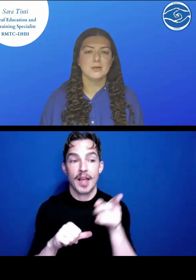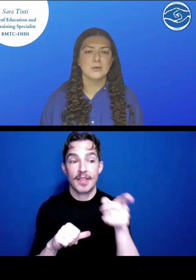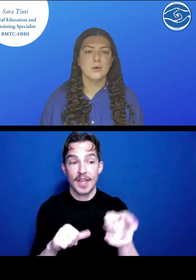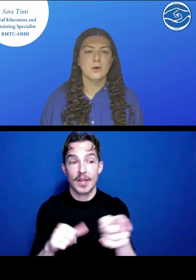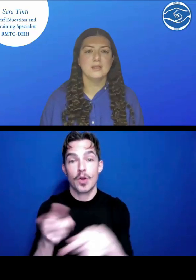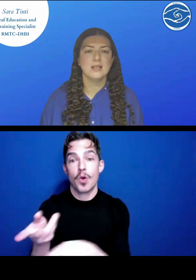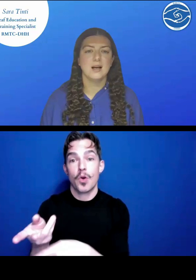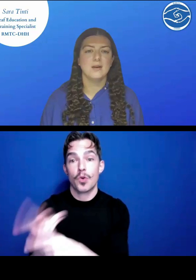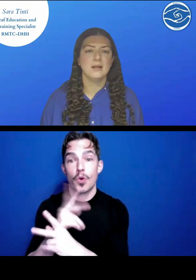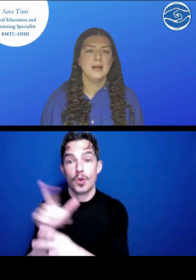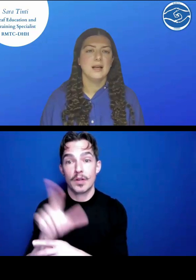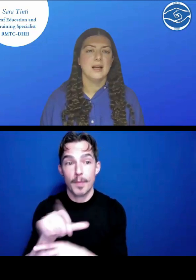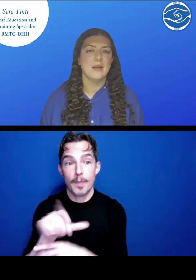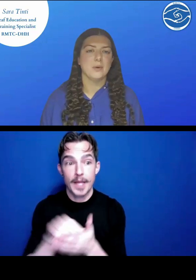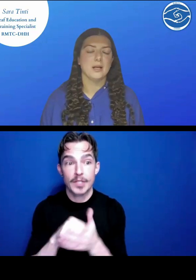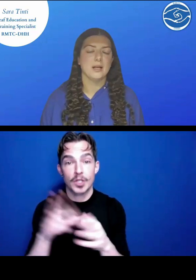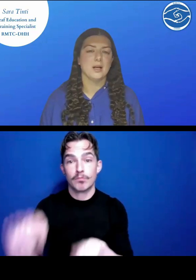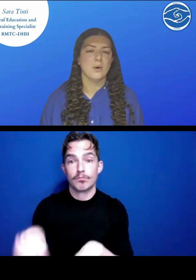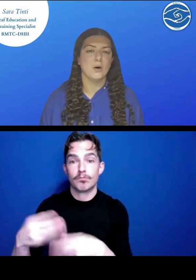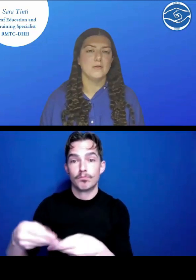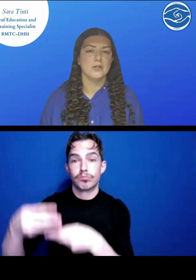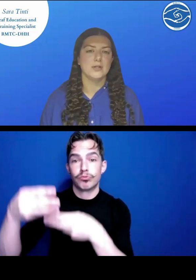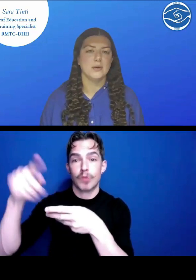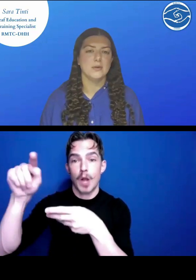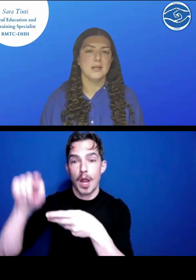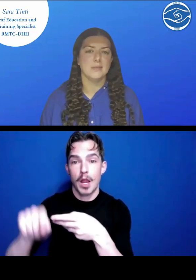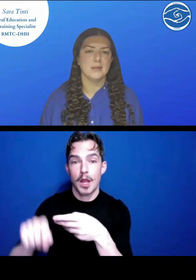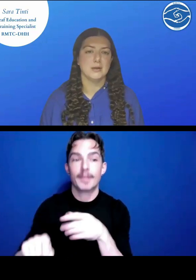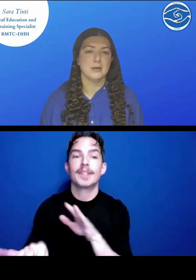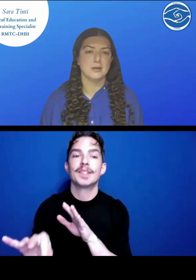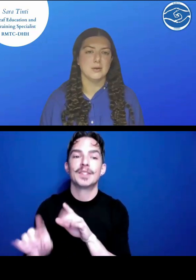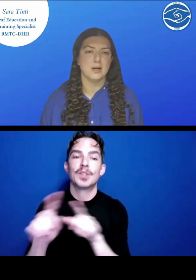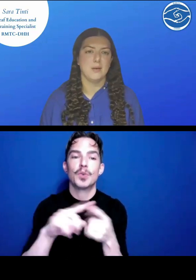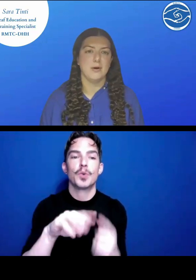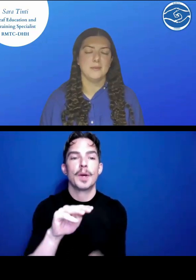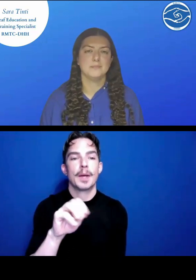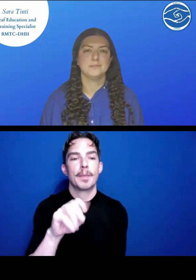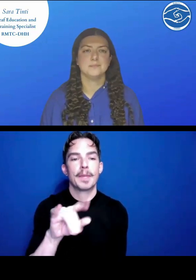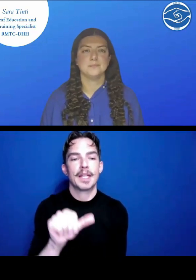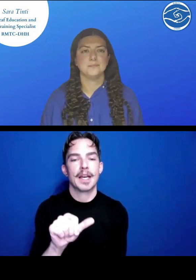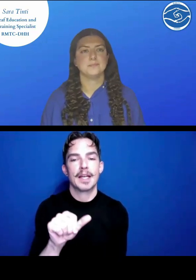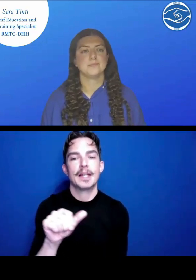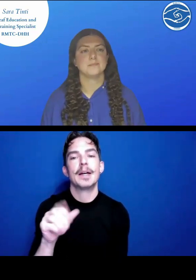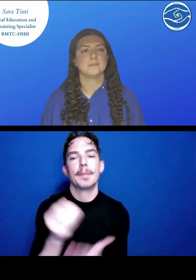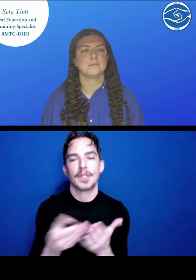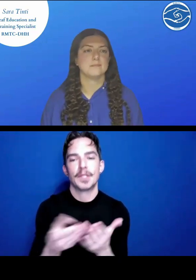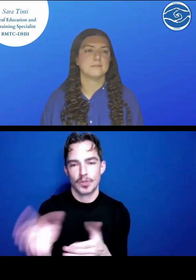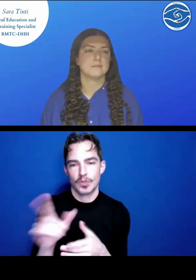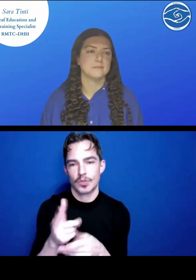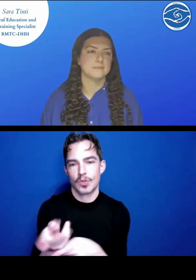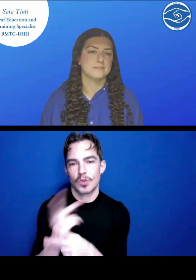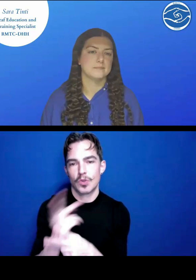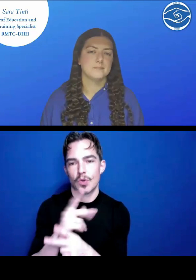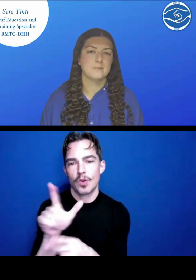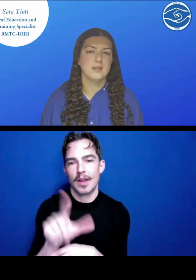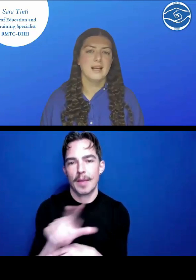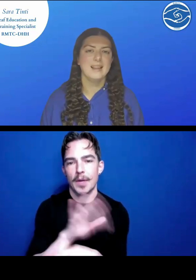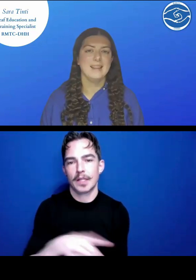you can scroll down and then we're going to go over to the media materials loan library.